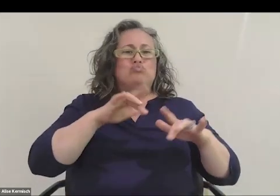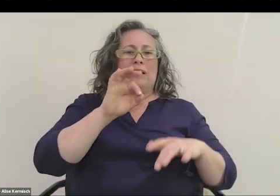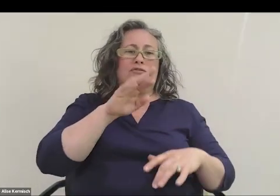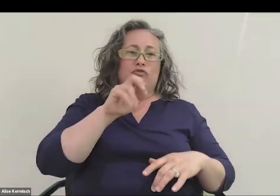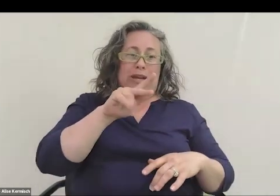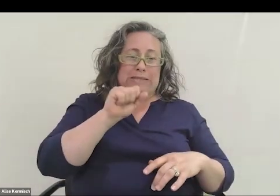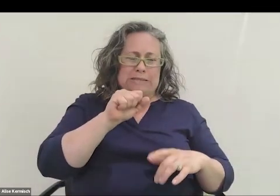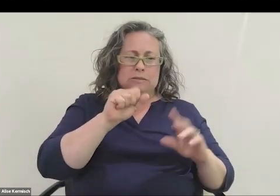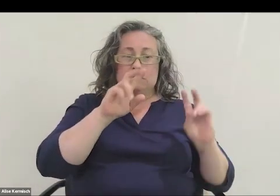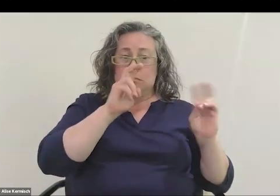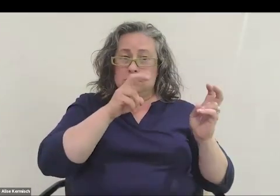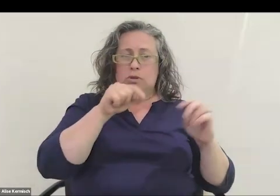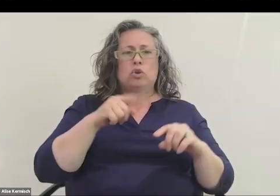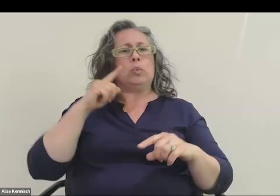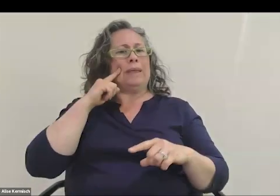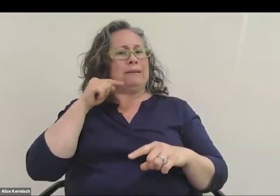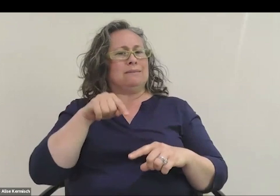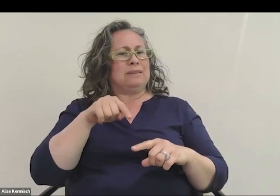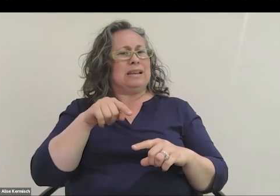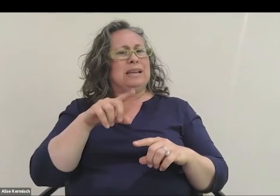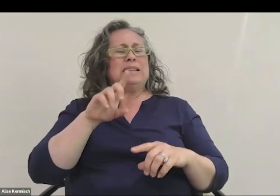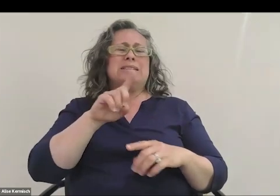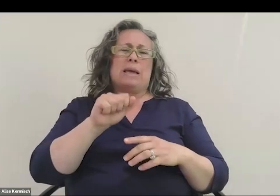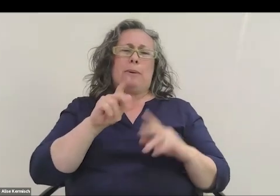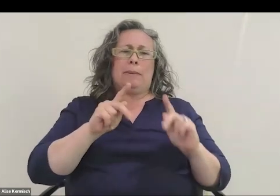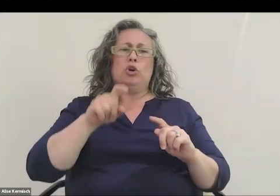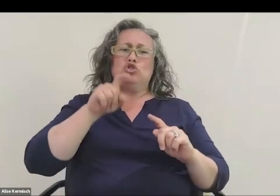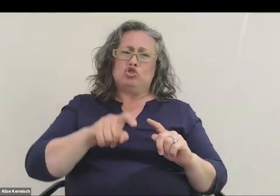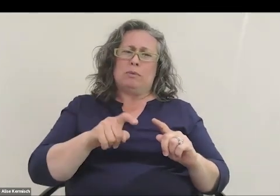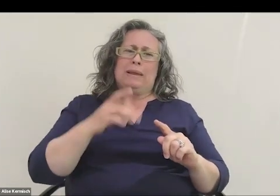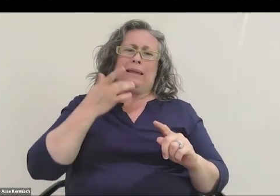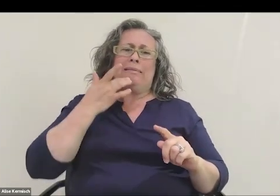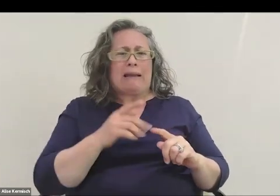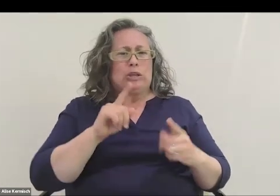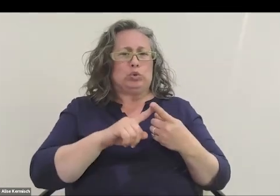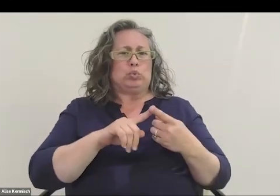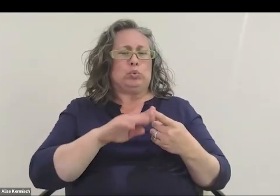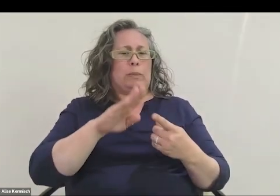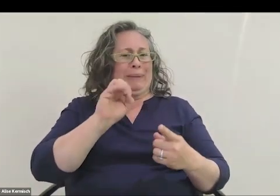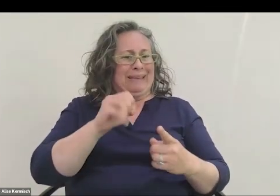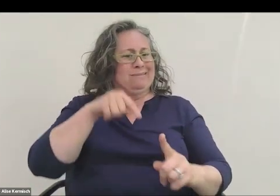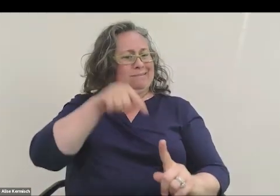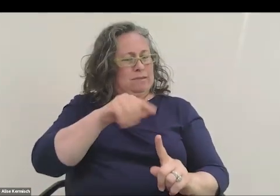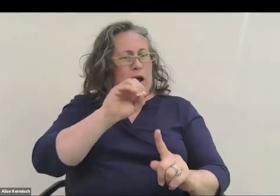you think that disabled people should feel lucky to be the objects of your research. If people express dissent about that,